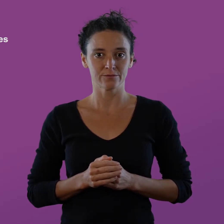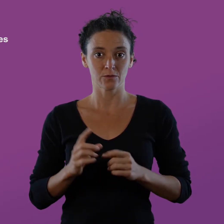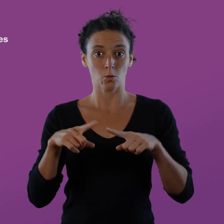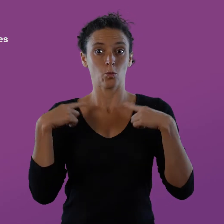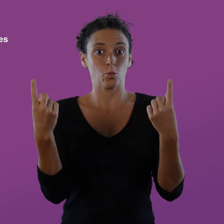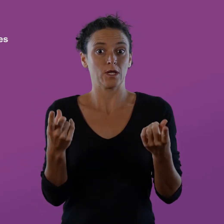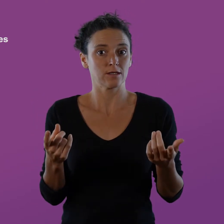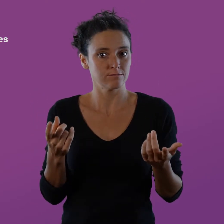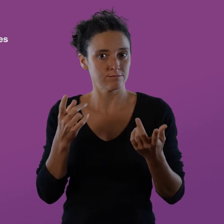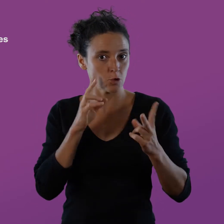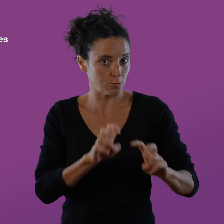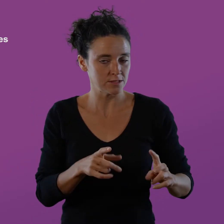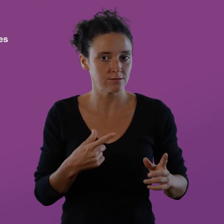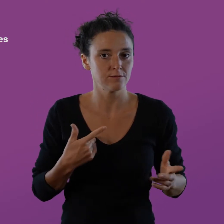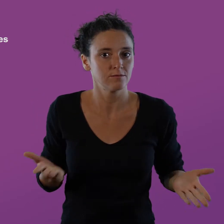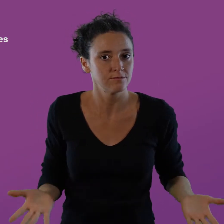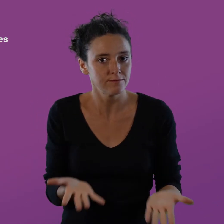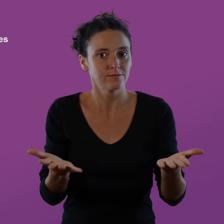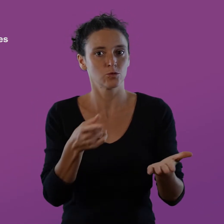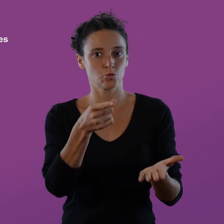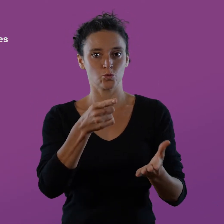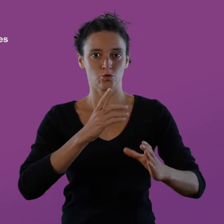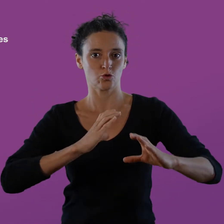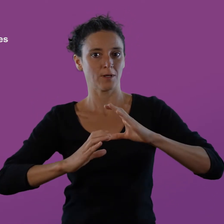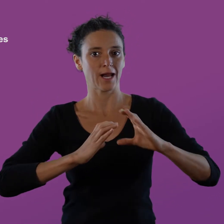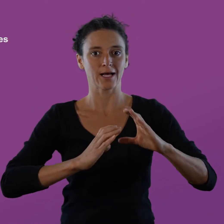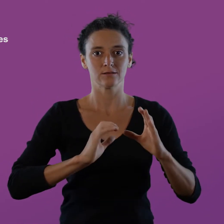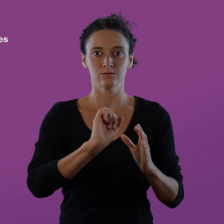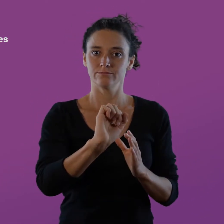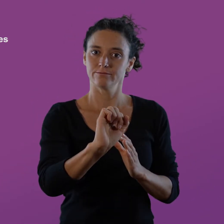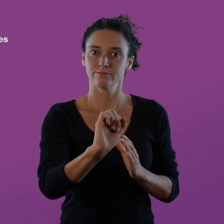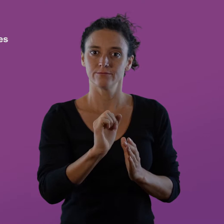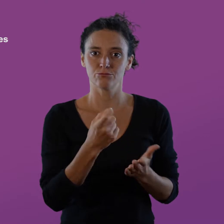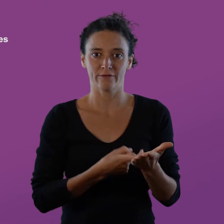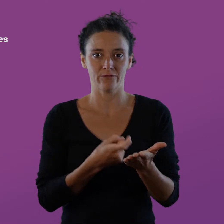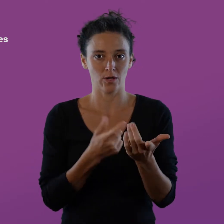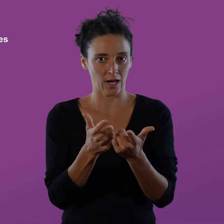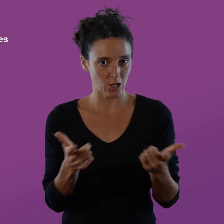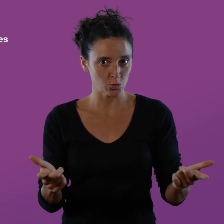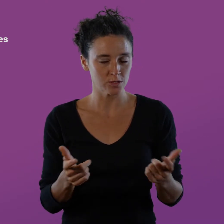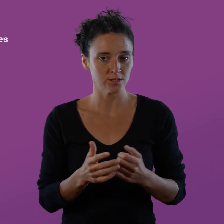We encourage all people with disability to engage with us in their preferred language.